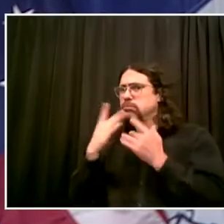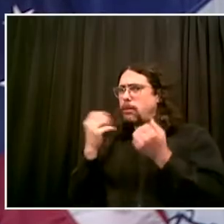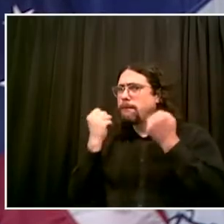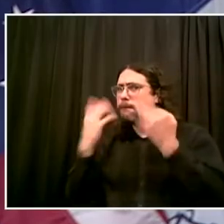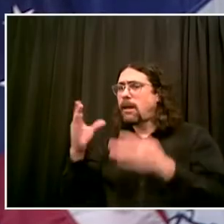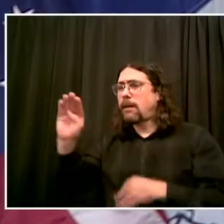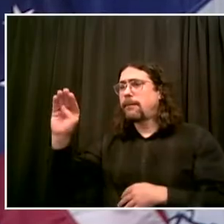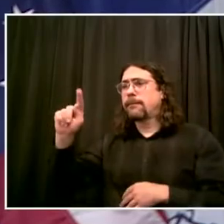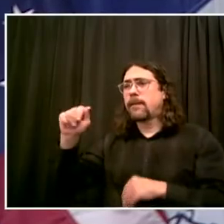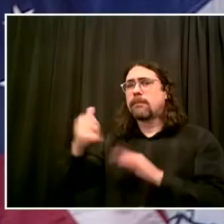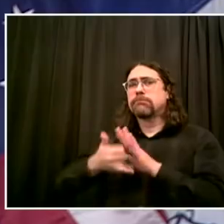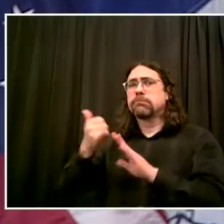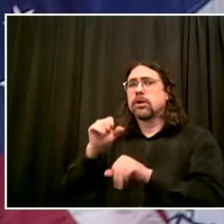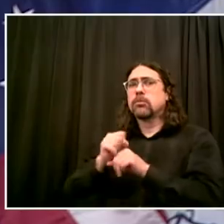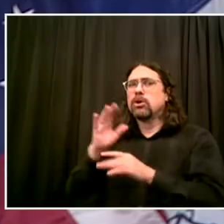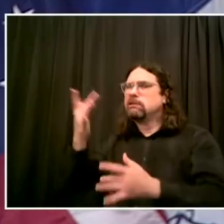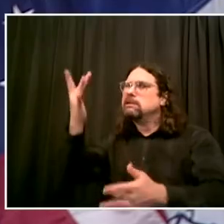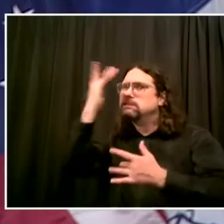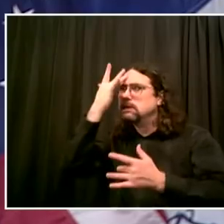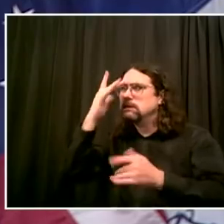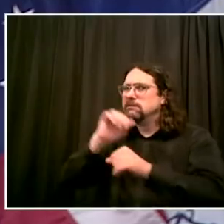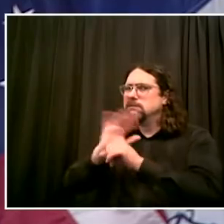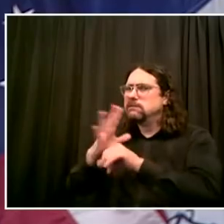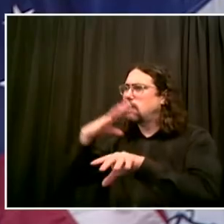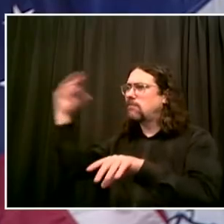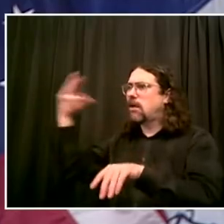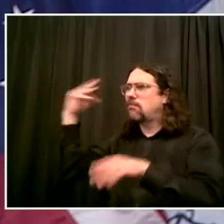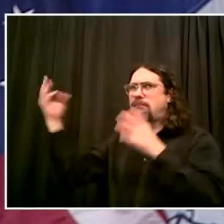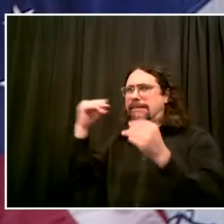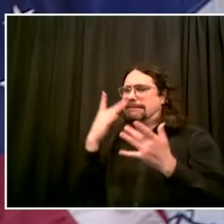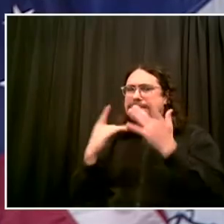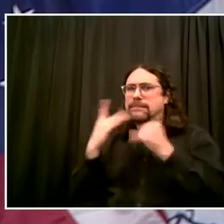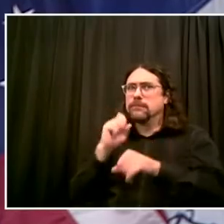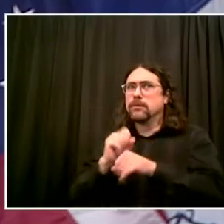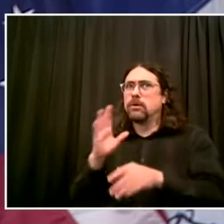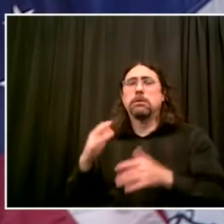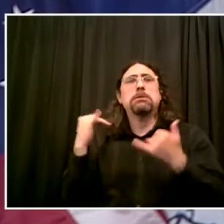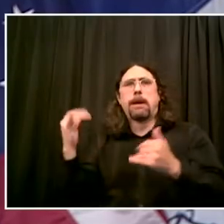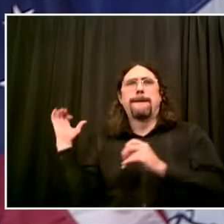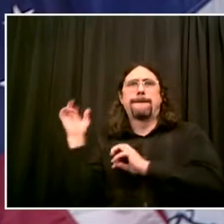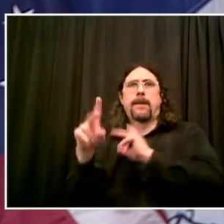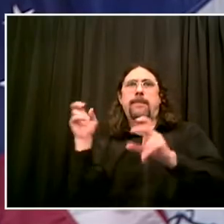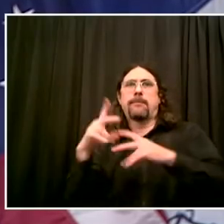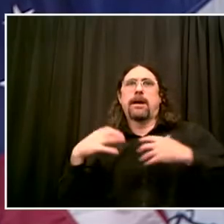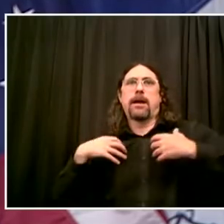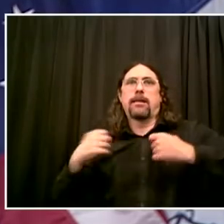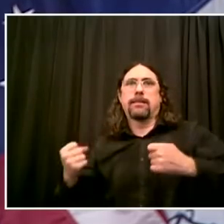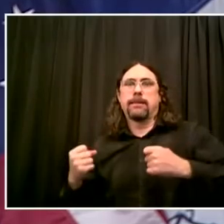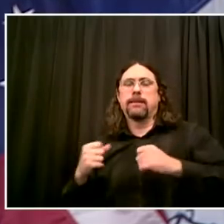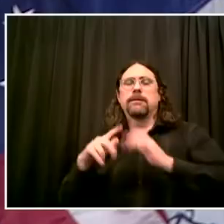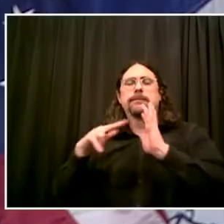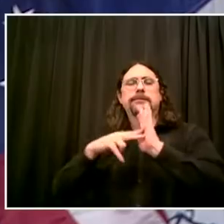LISTENING TO PEOPLE, SOME E AR REYAD MESO ARE TNO BT UAM ALSO